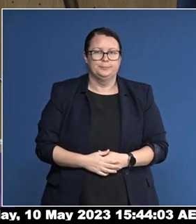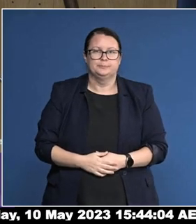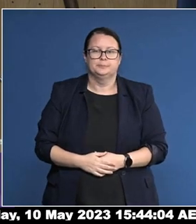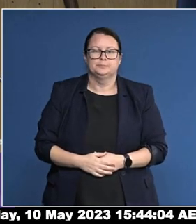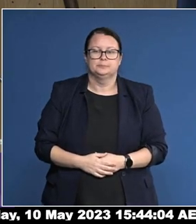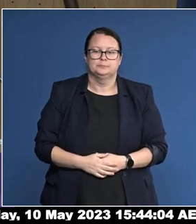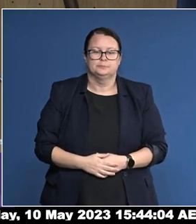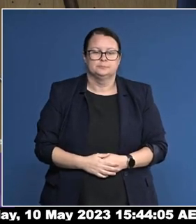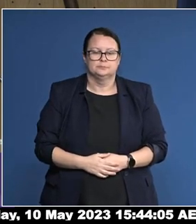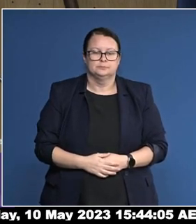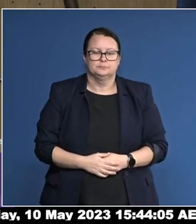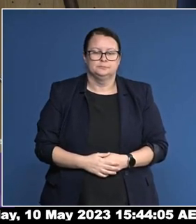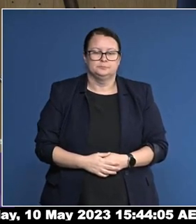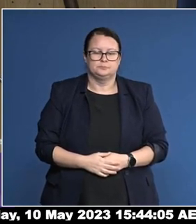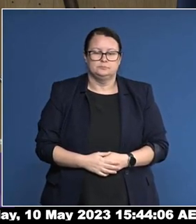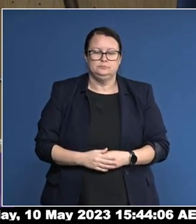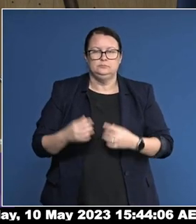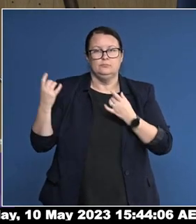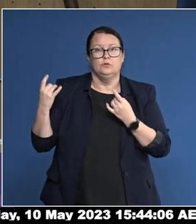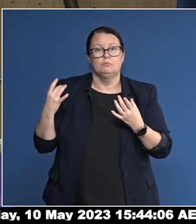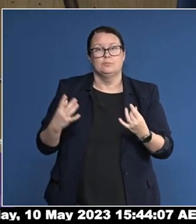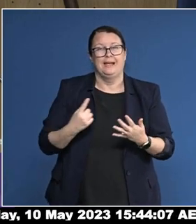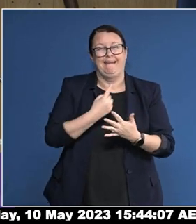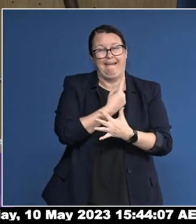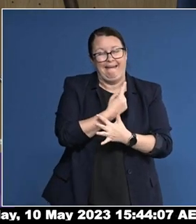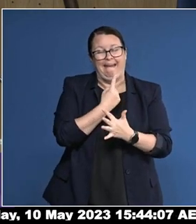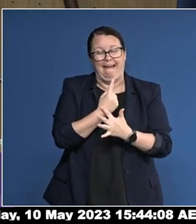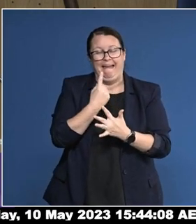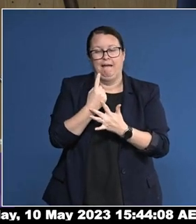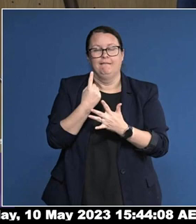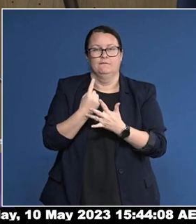Preparing for and conducting the Public hearing has required an enormous effort from